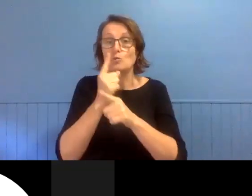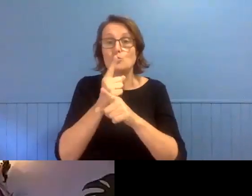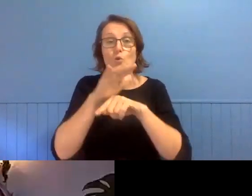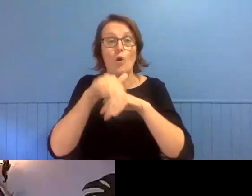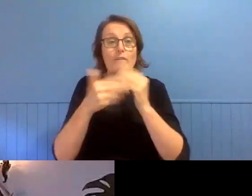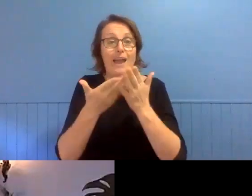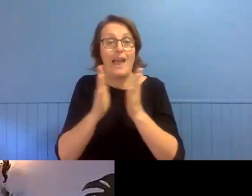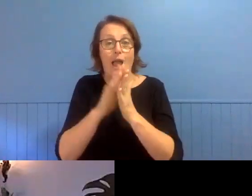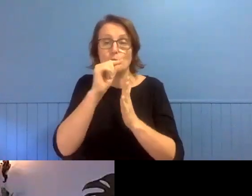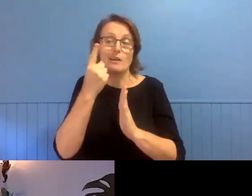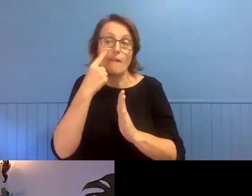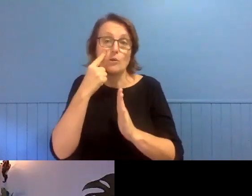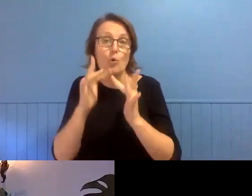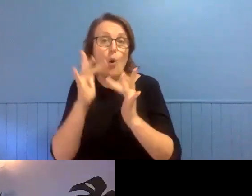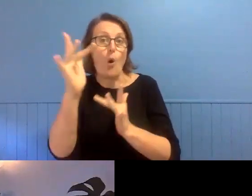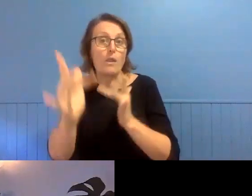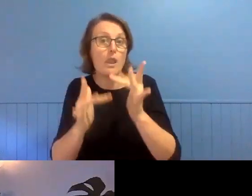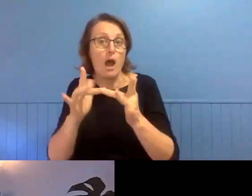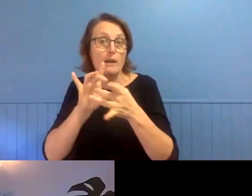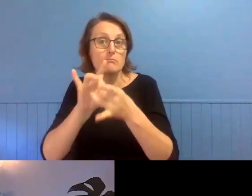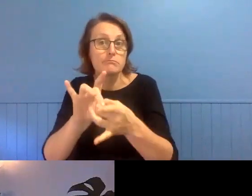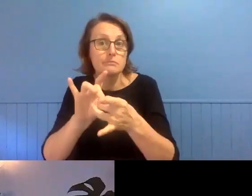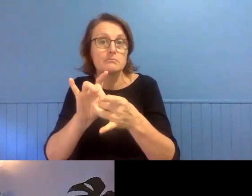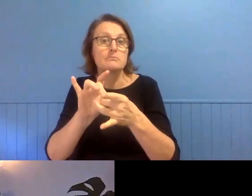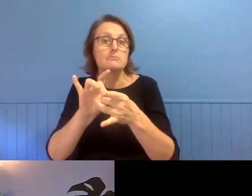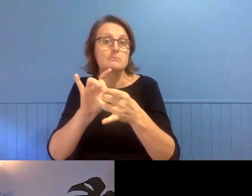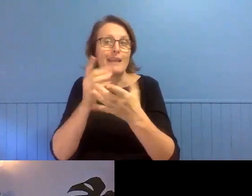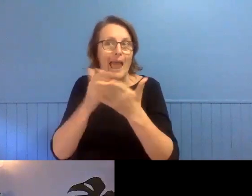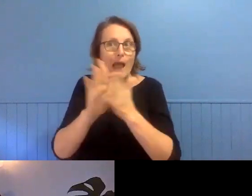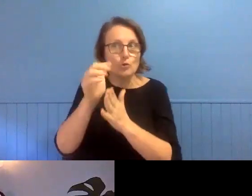and digital metrics. There's other ways we can connect. Thank you to